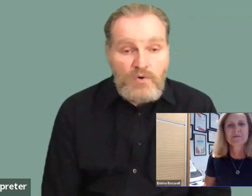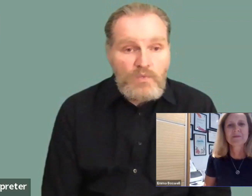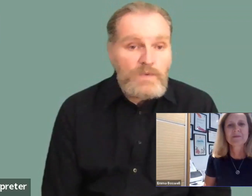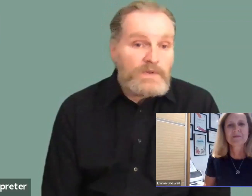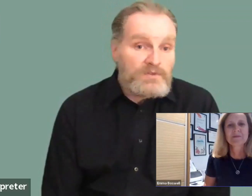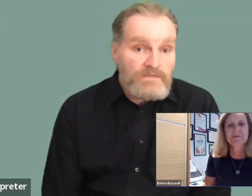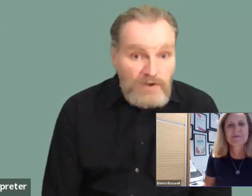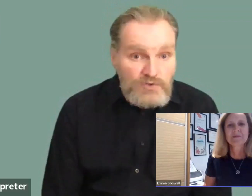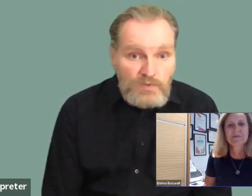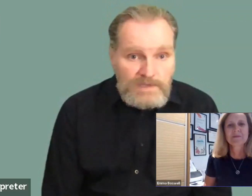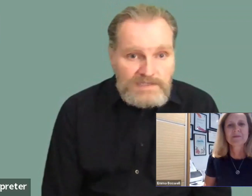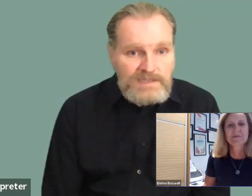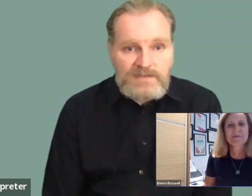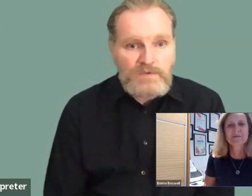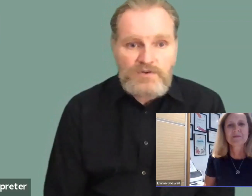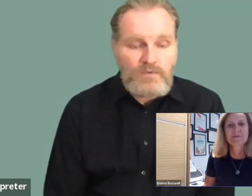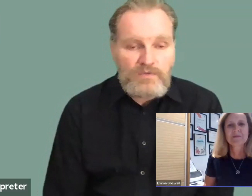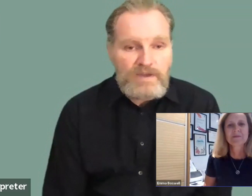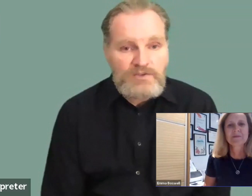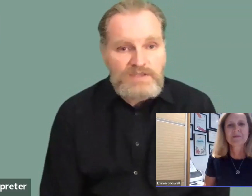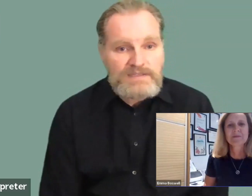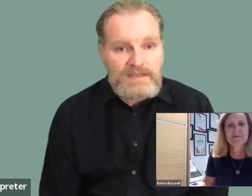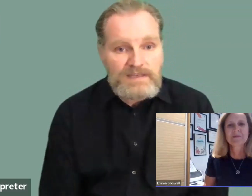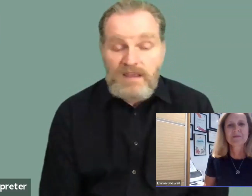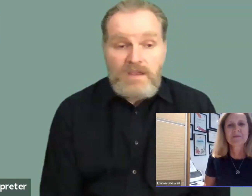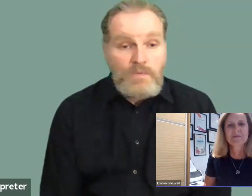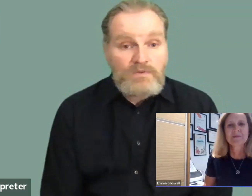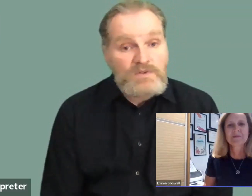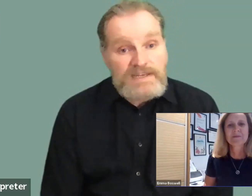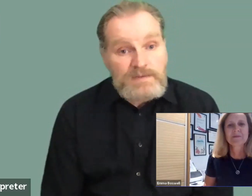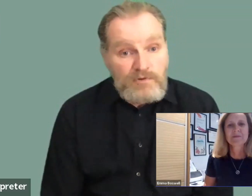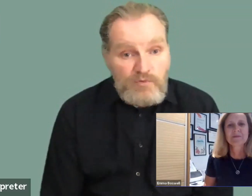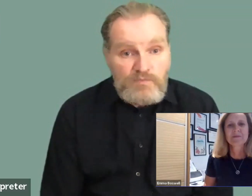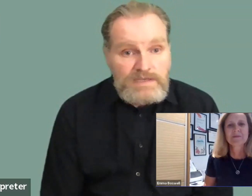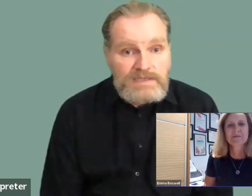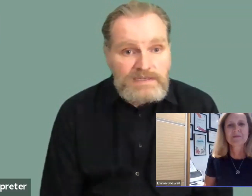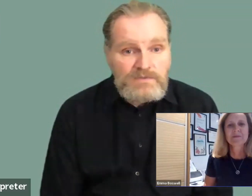or we will do virtual meetings, which are all the rage these days. We'll also set up group meetings